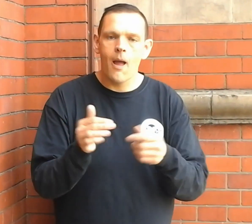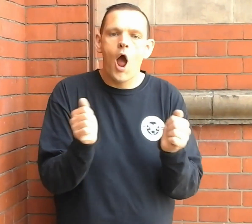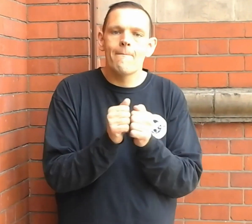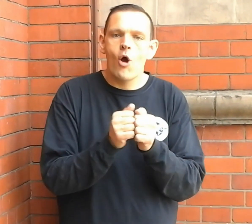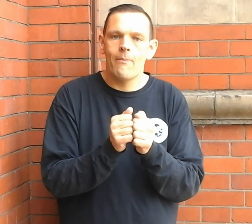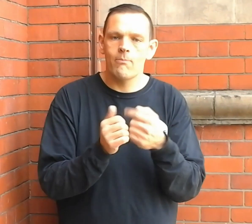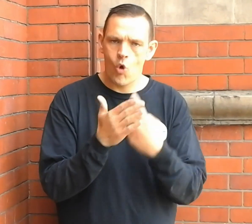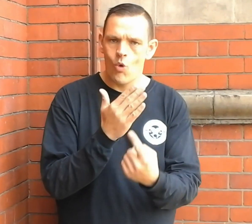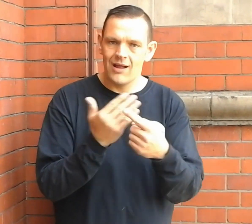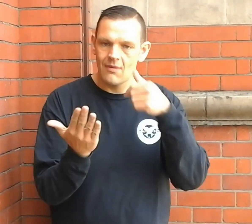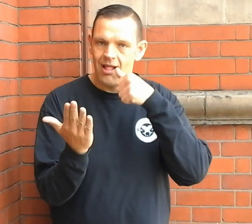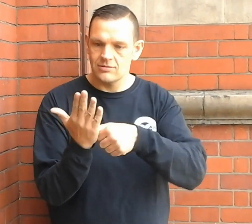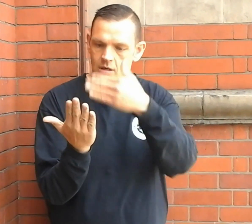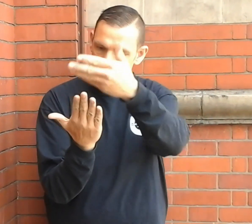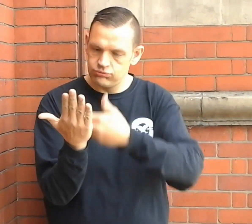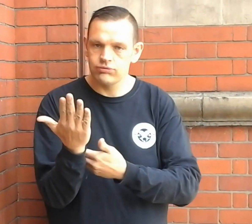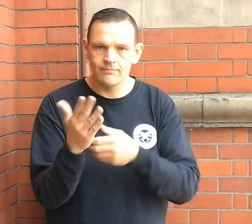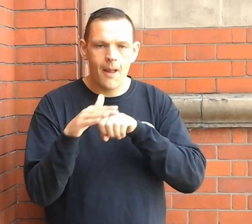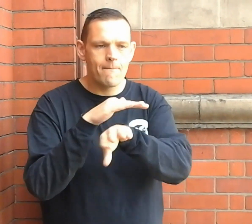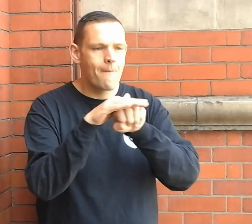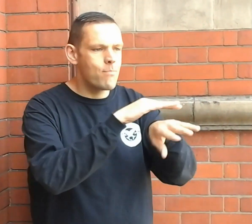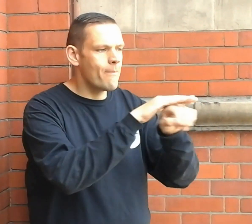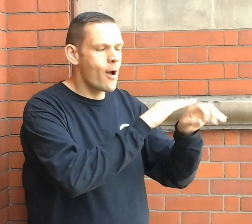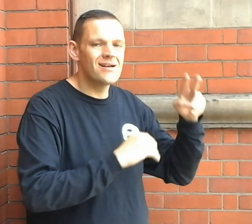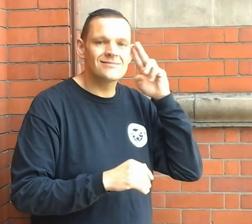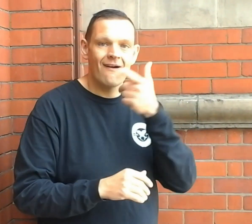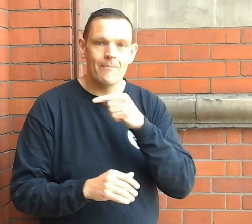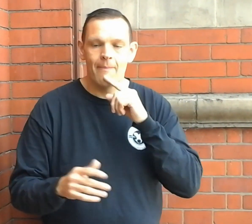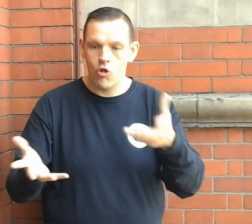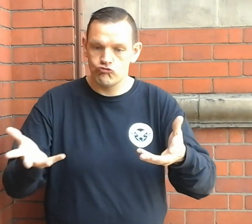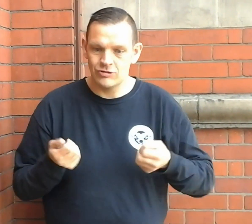Hospital letters for appointments are important letters and they're posted out to